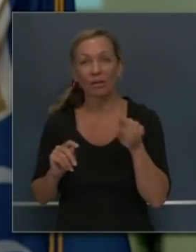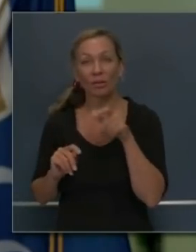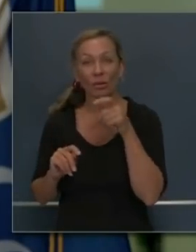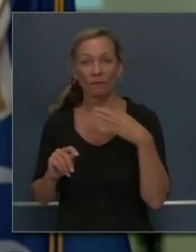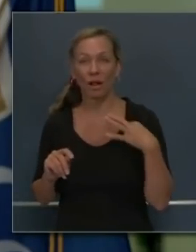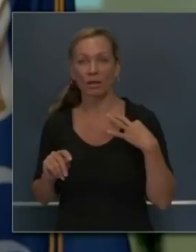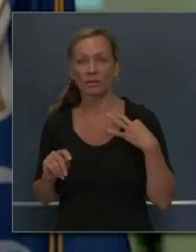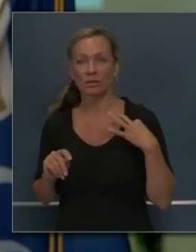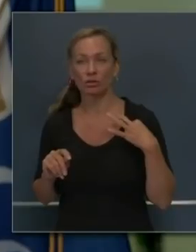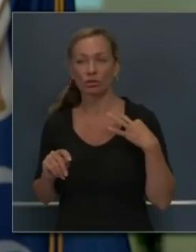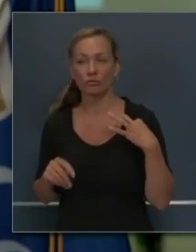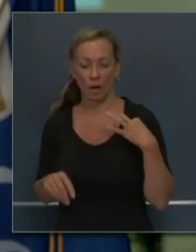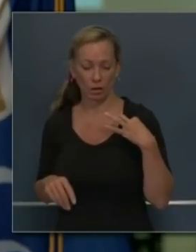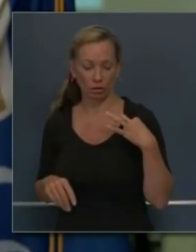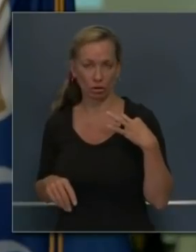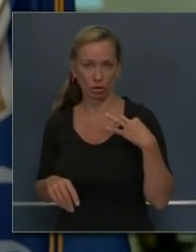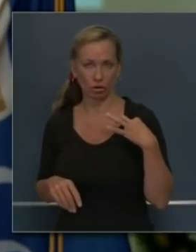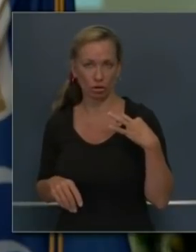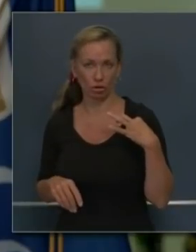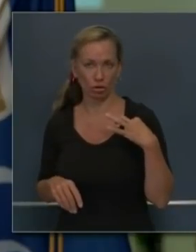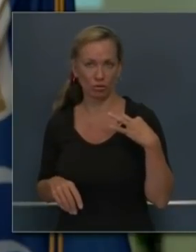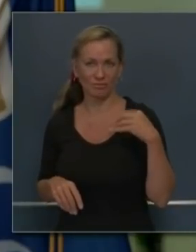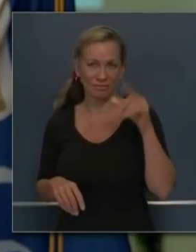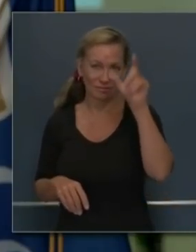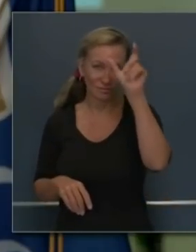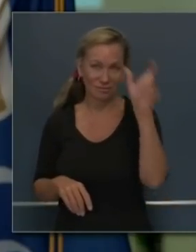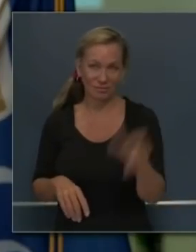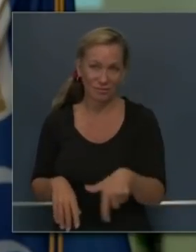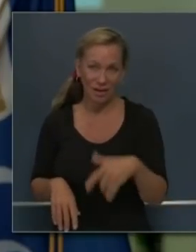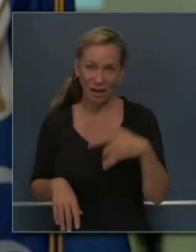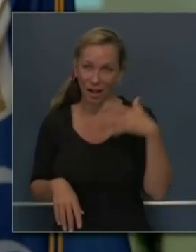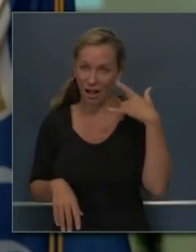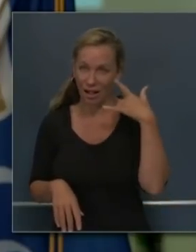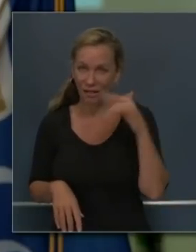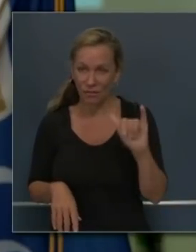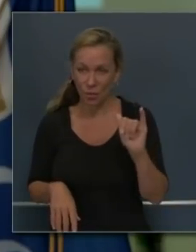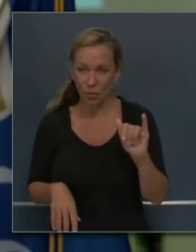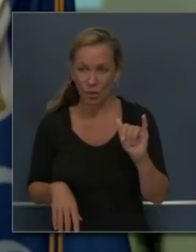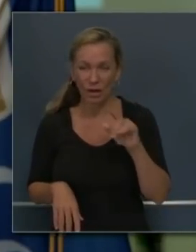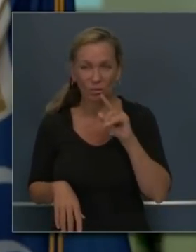AM REALLY PROUD AND HONORED TO SEE FIRSTHAND THE INCREDIBLE WORK THAT'S BEING DONE BY